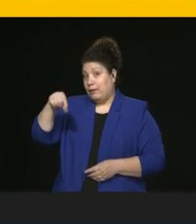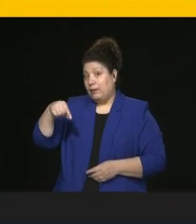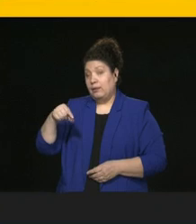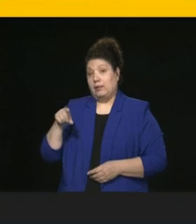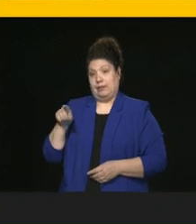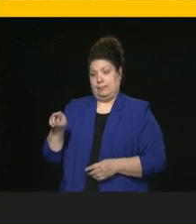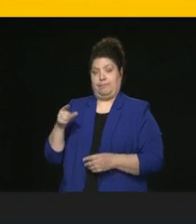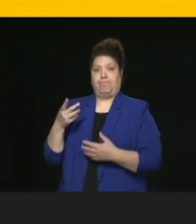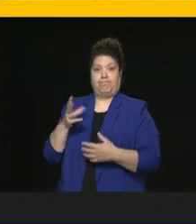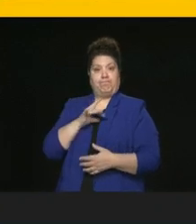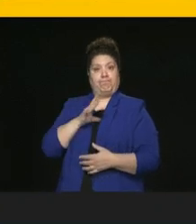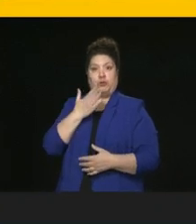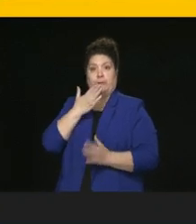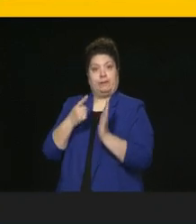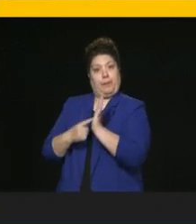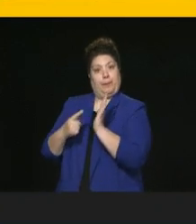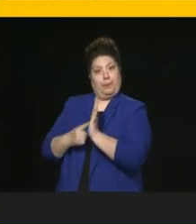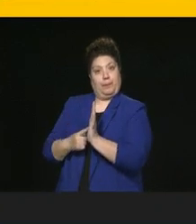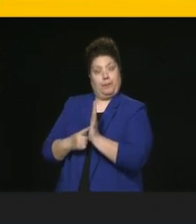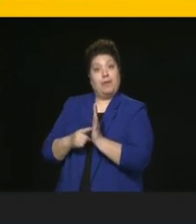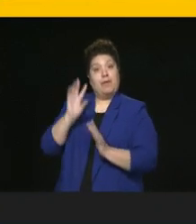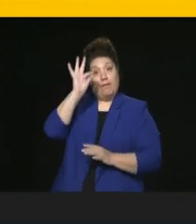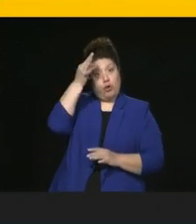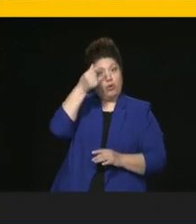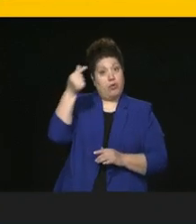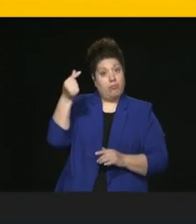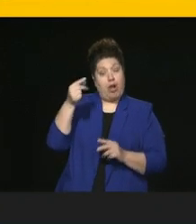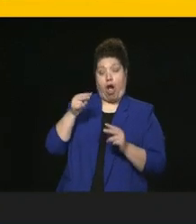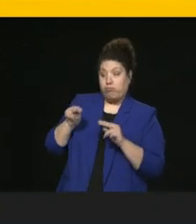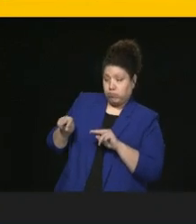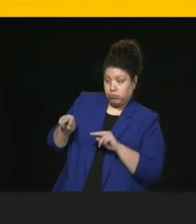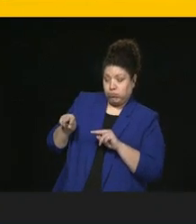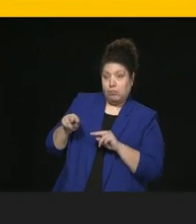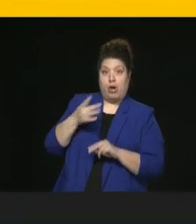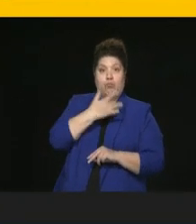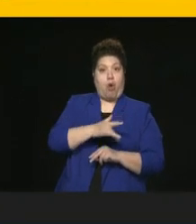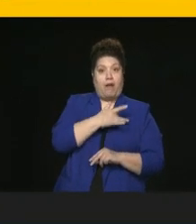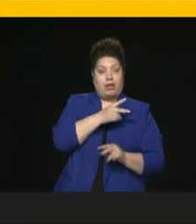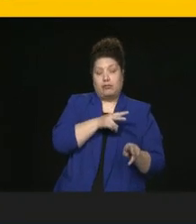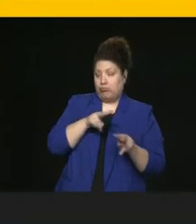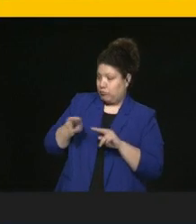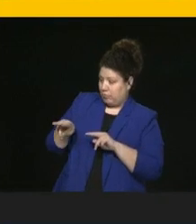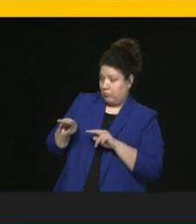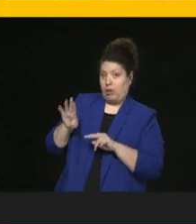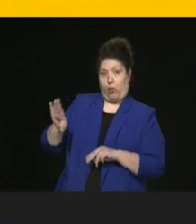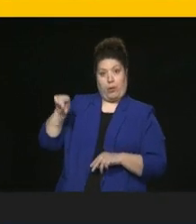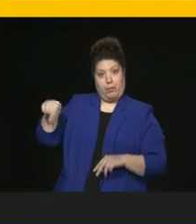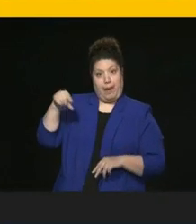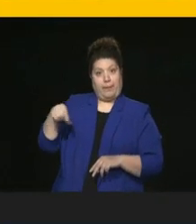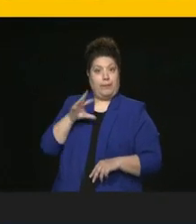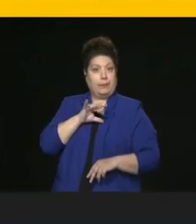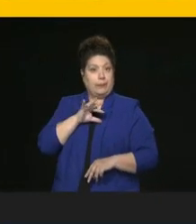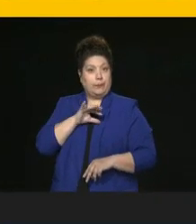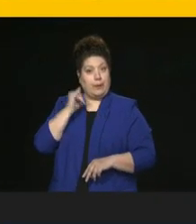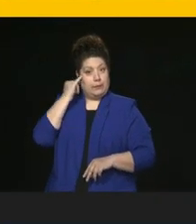MATTER. QUÉBEC HAS SET A GREAT EXAMPLE FOR THE FEDERAL GOVERNMENT AND